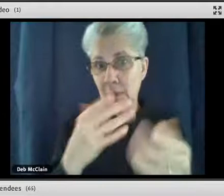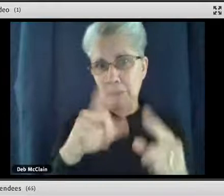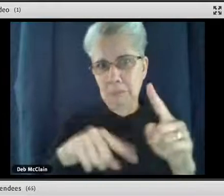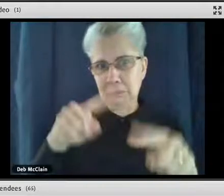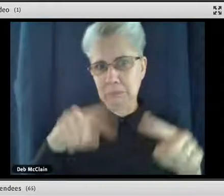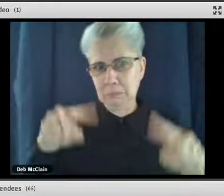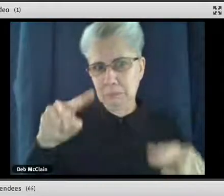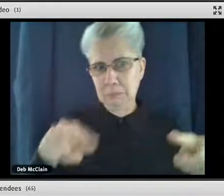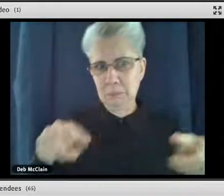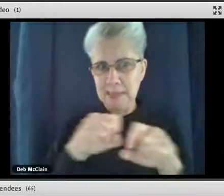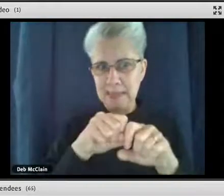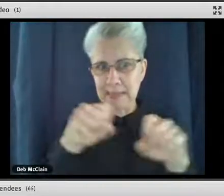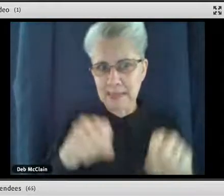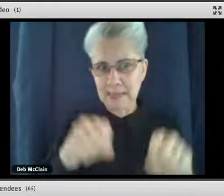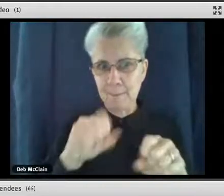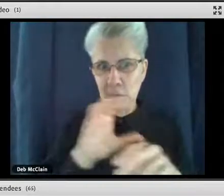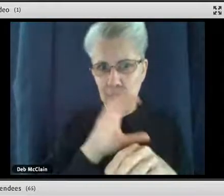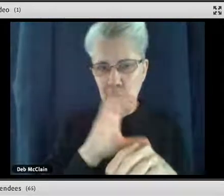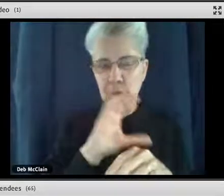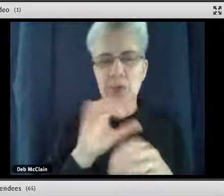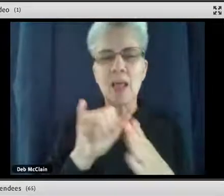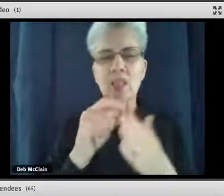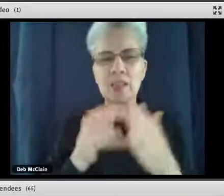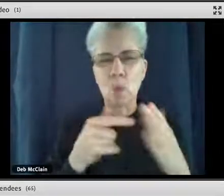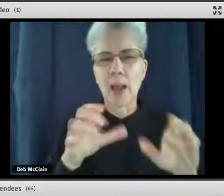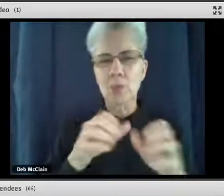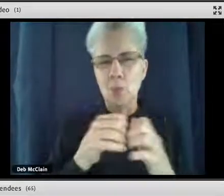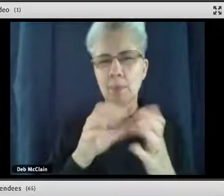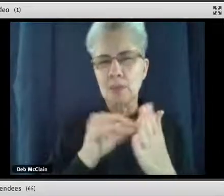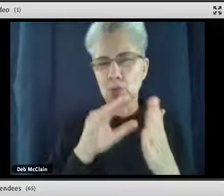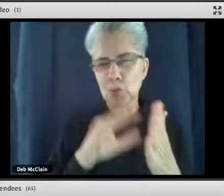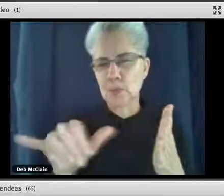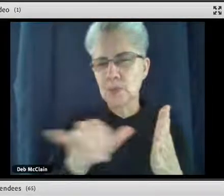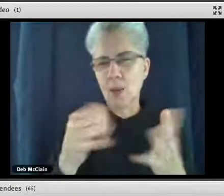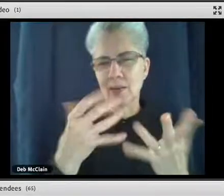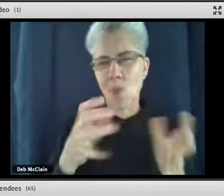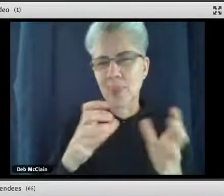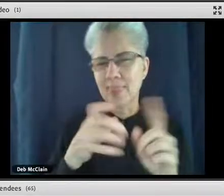since you all may be using different systems and this is what I do with my students as well.